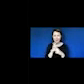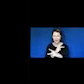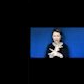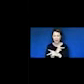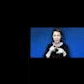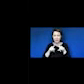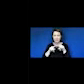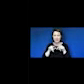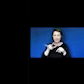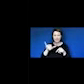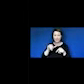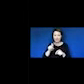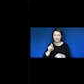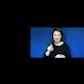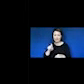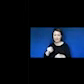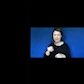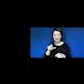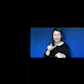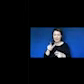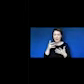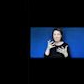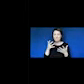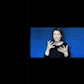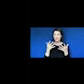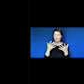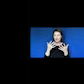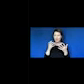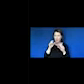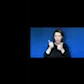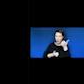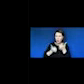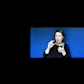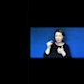so really depending on what different job duties they are looking to fill, a lot of